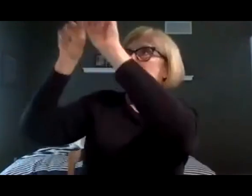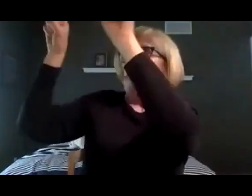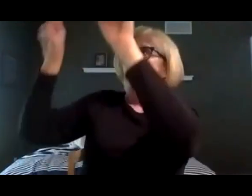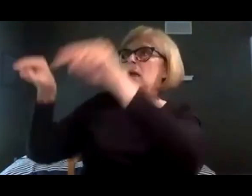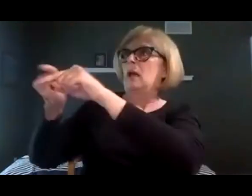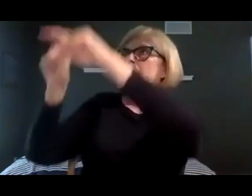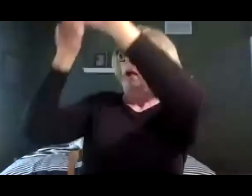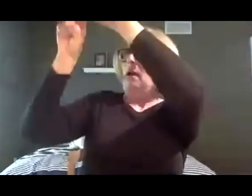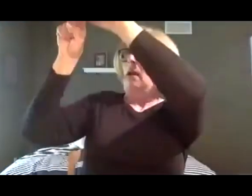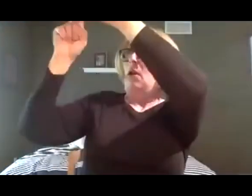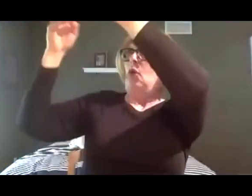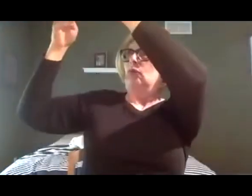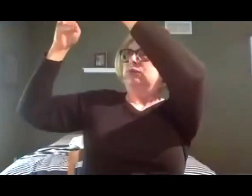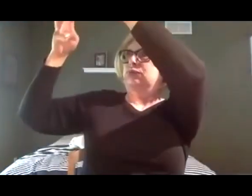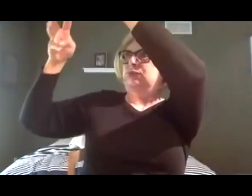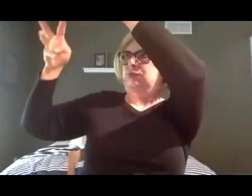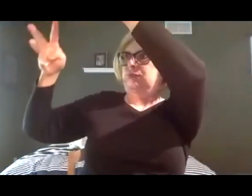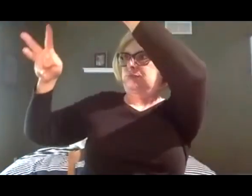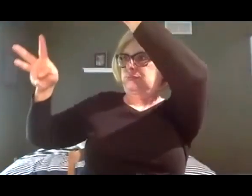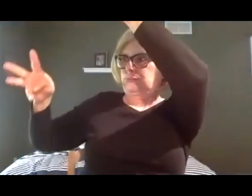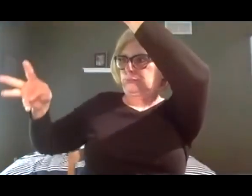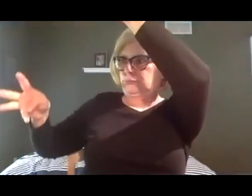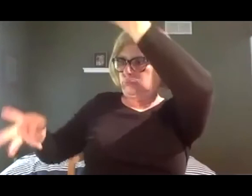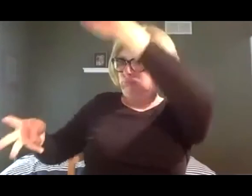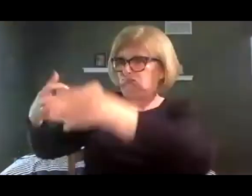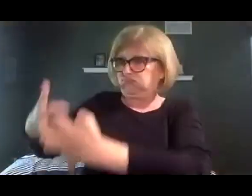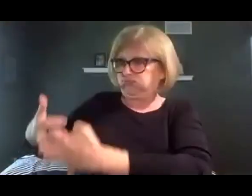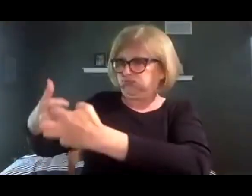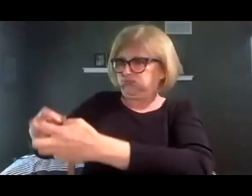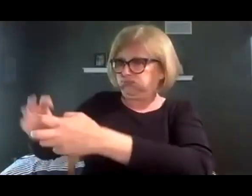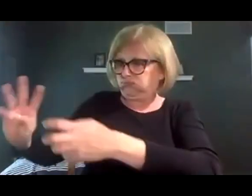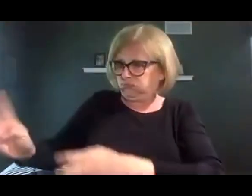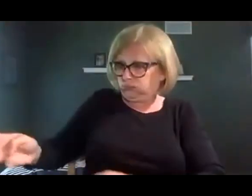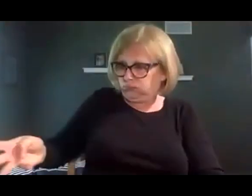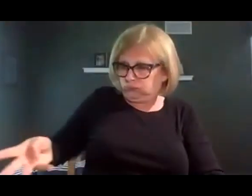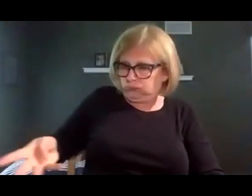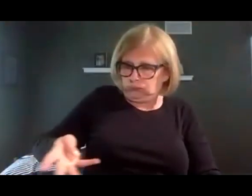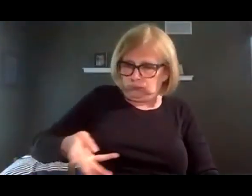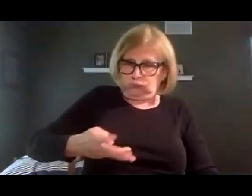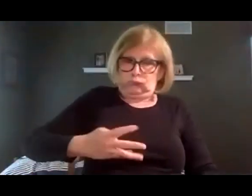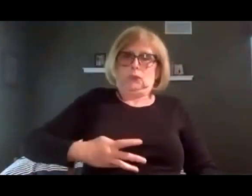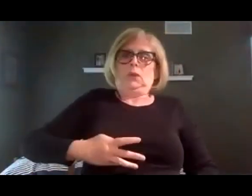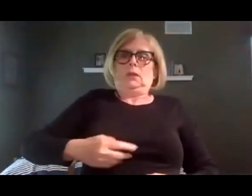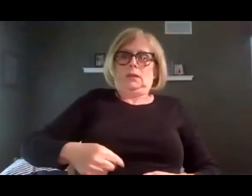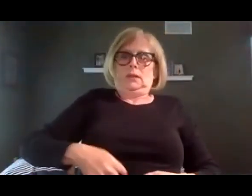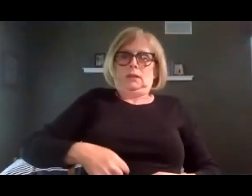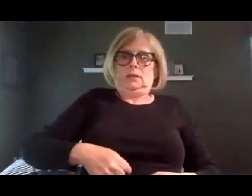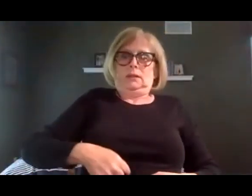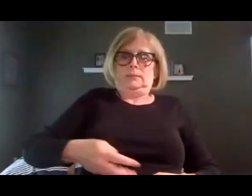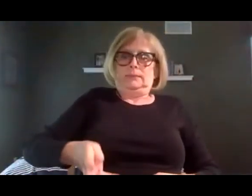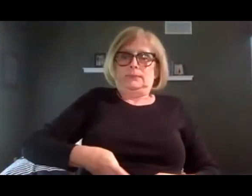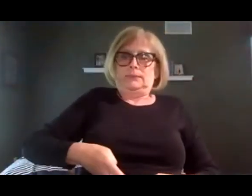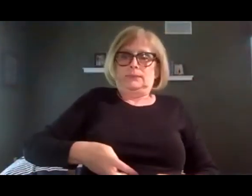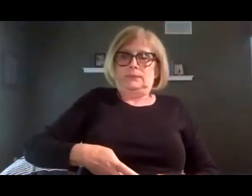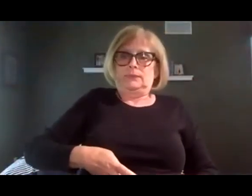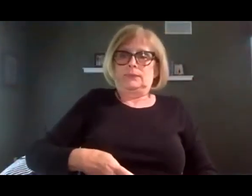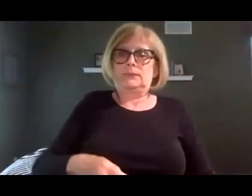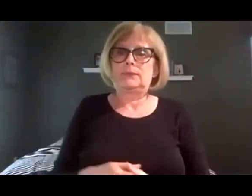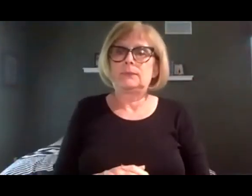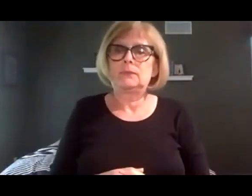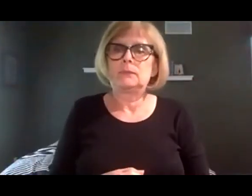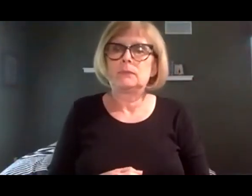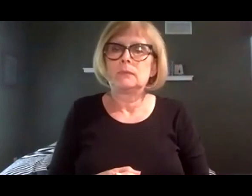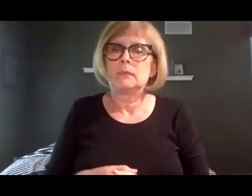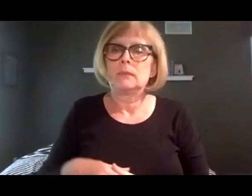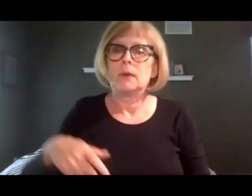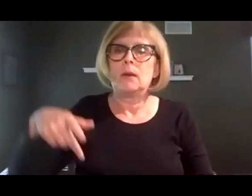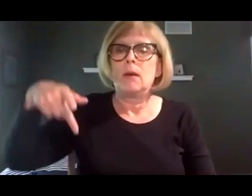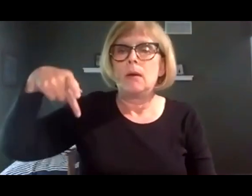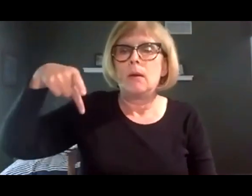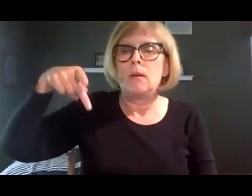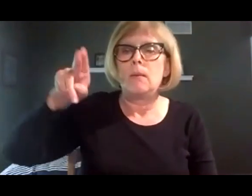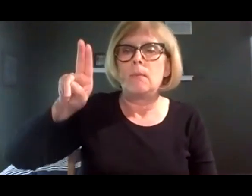She has a feeding bag. Her food goes from the bag to the machine to the tube and to the g-tube.